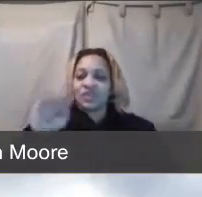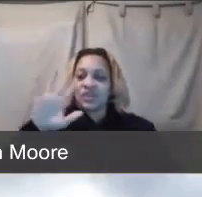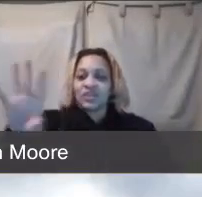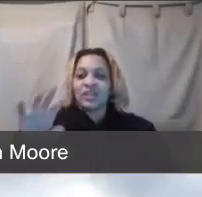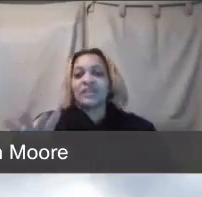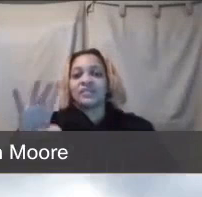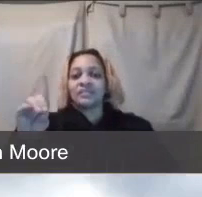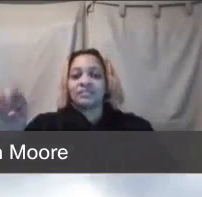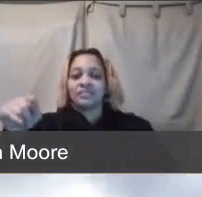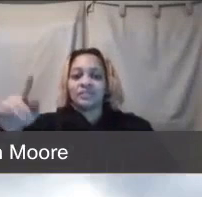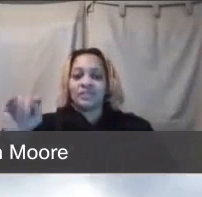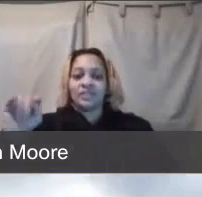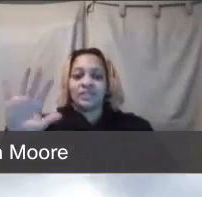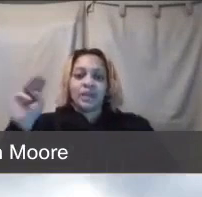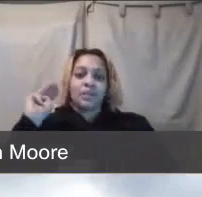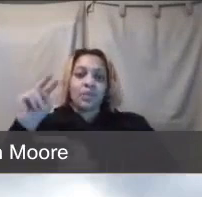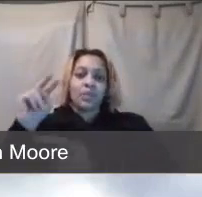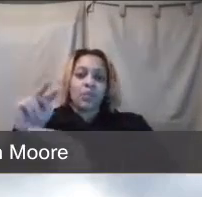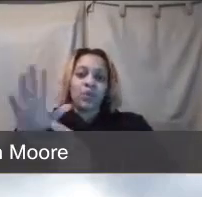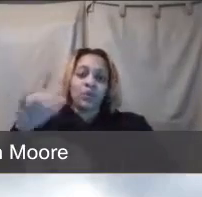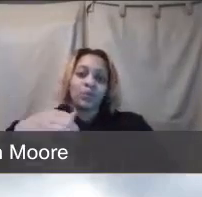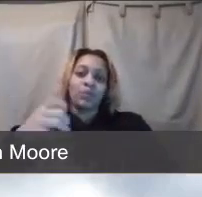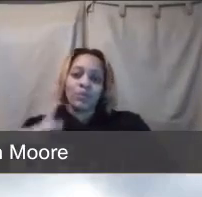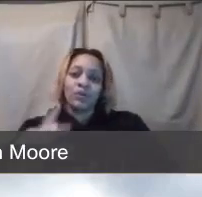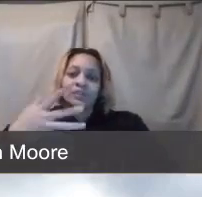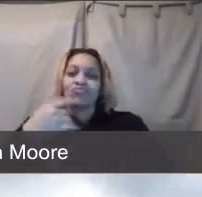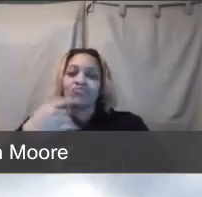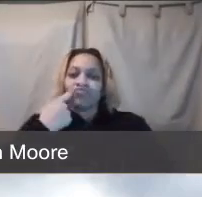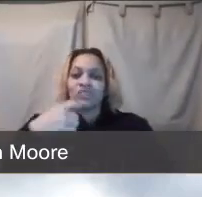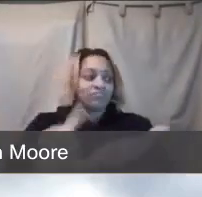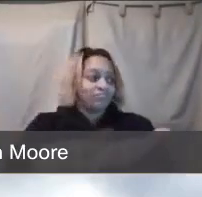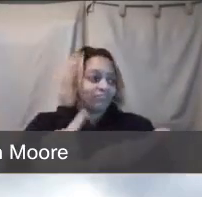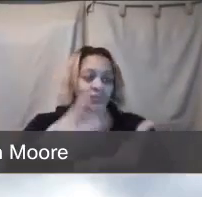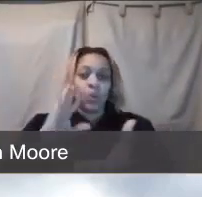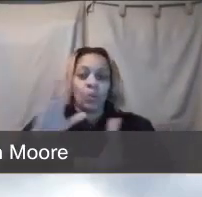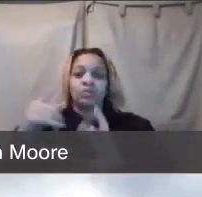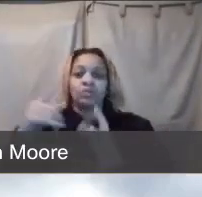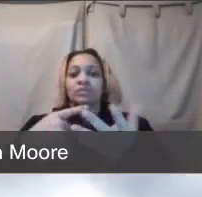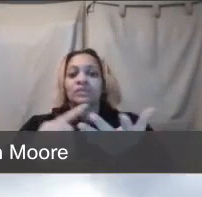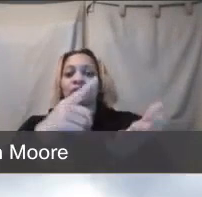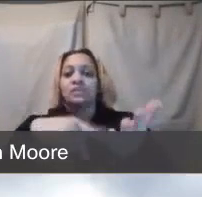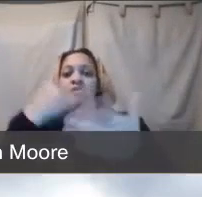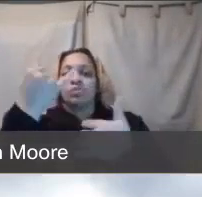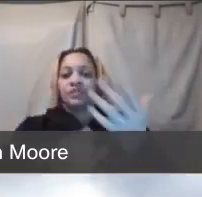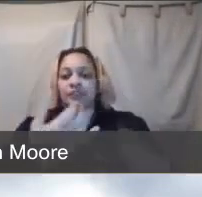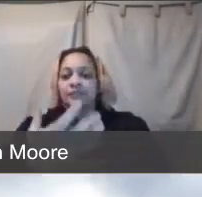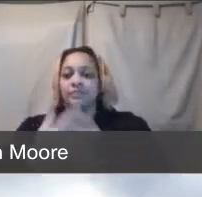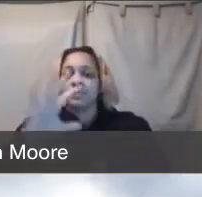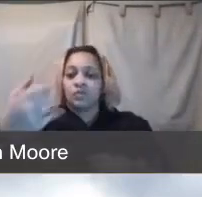The National mountain memorial parks who's gonna speak for a moment about about this project so, John go ahead.